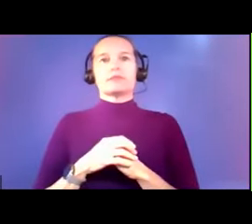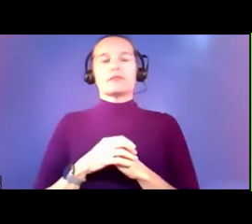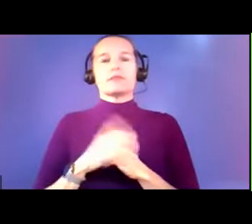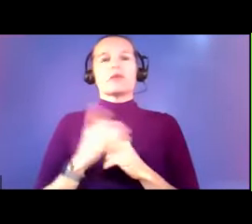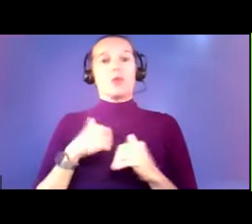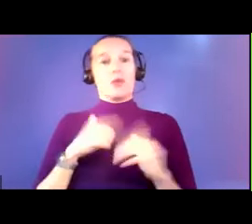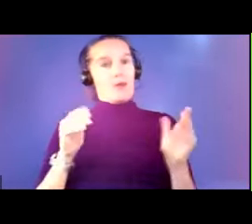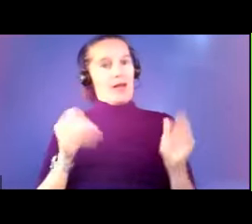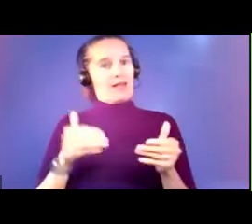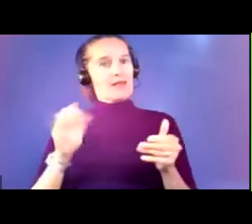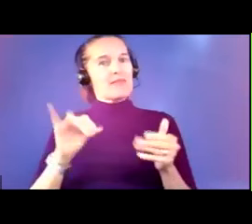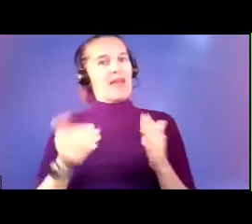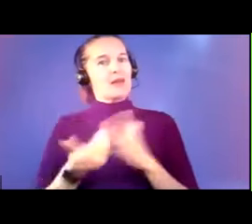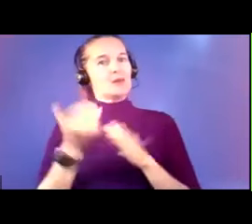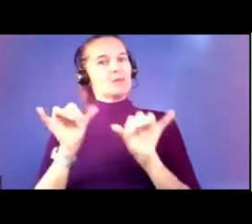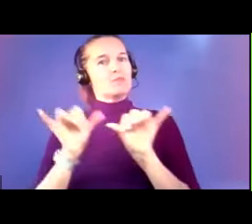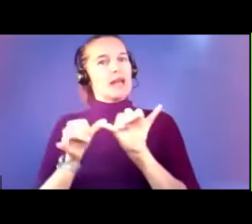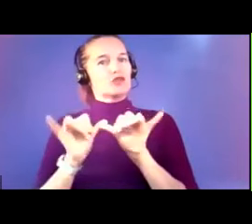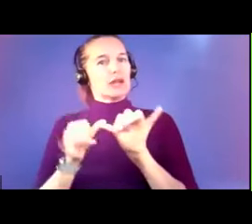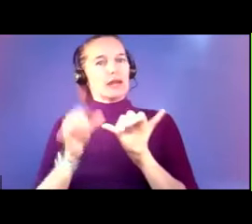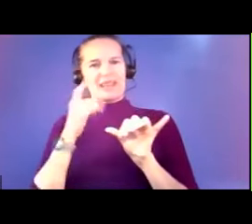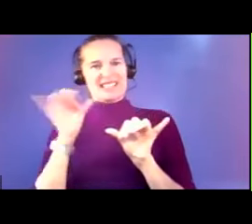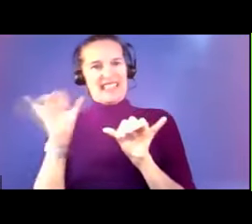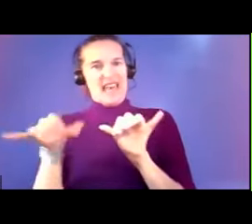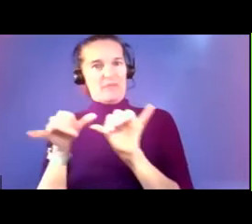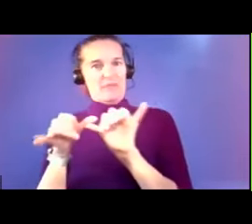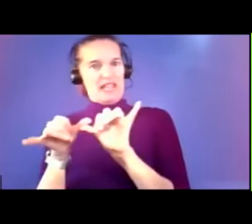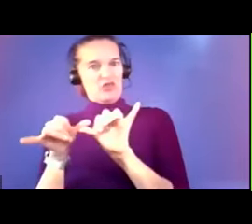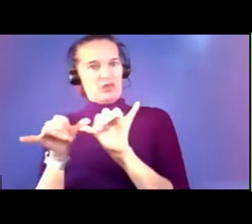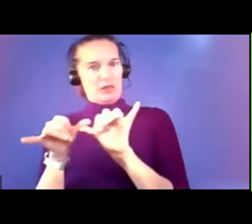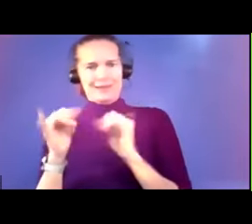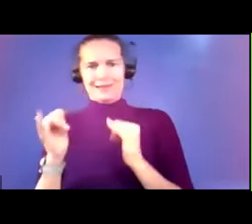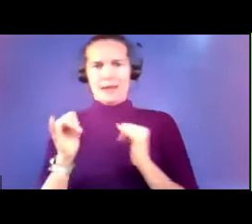metric, since it aligns with our focus on equity in addressing health disparities.